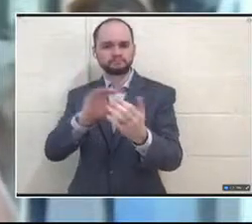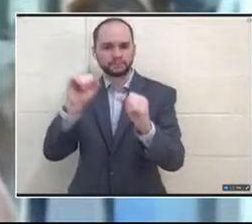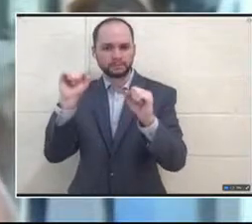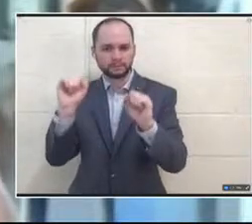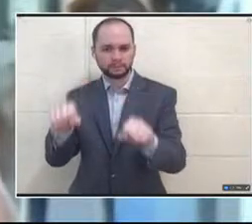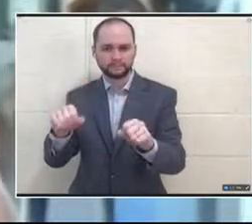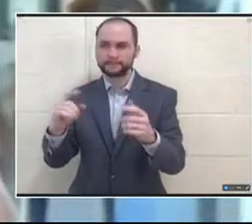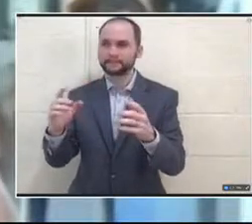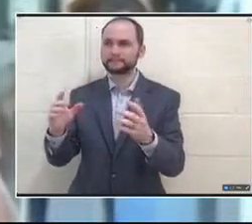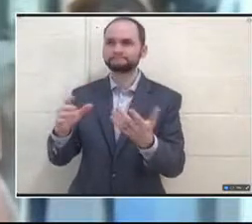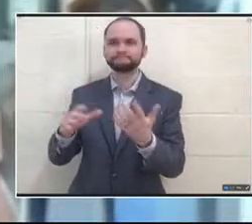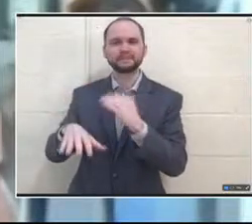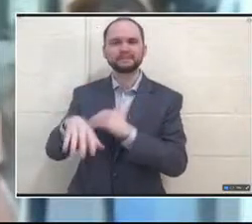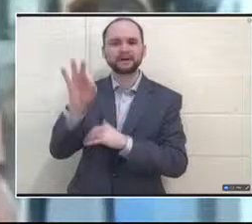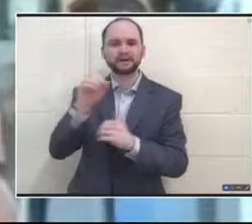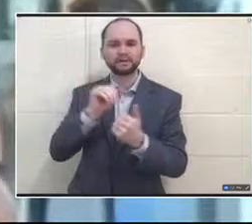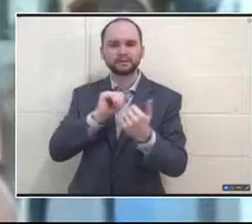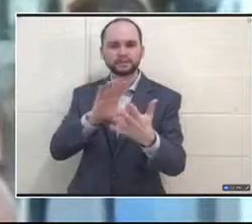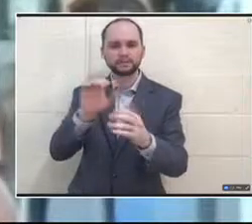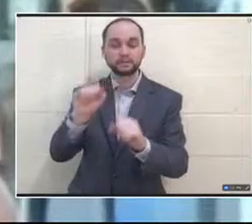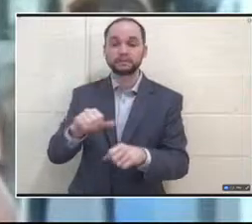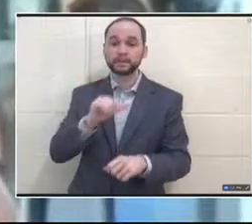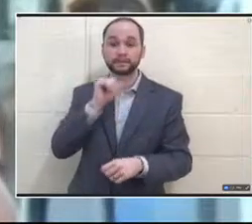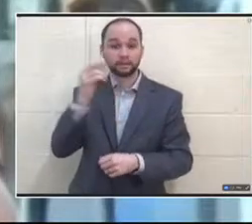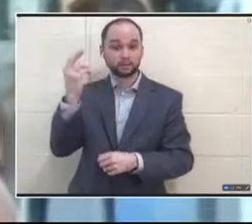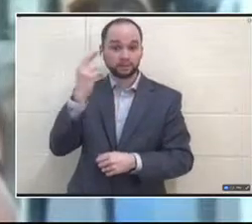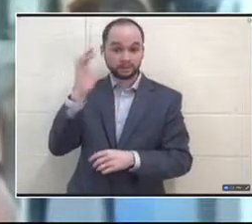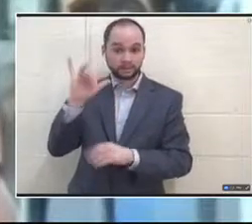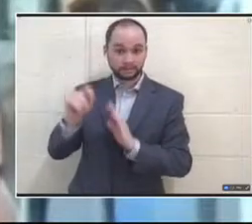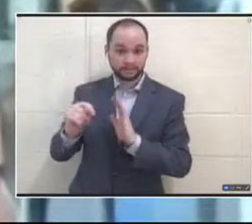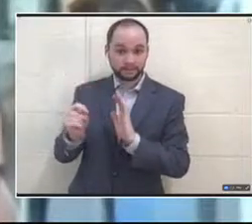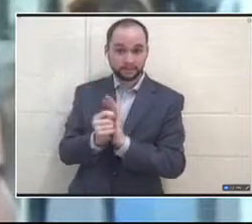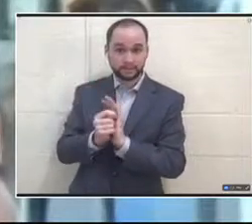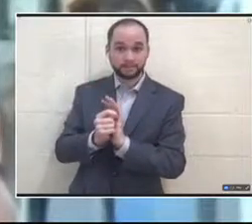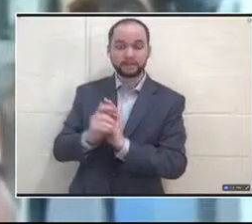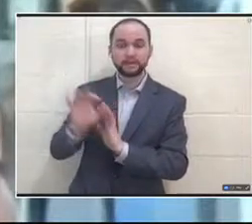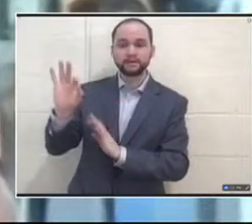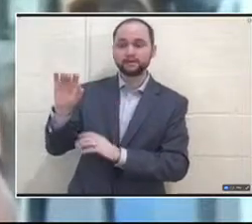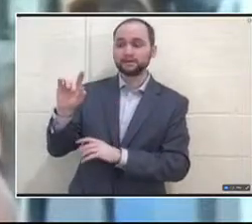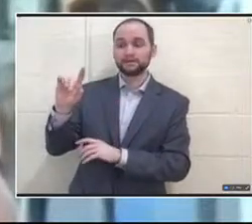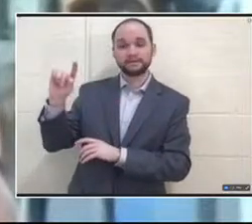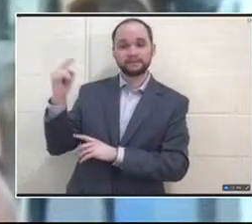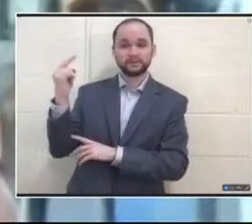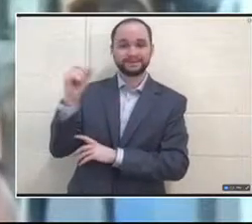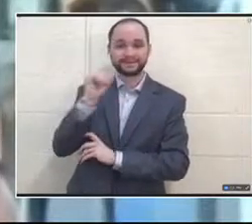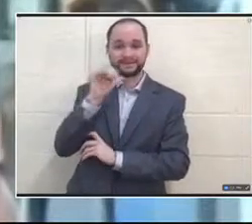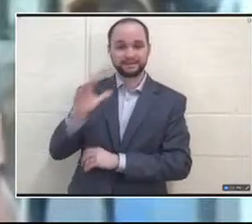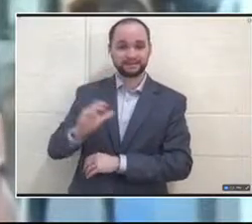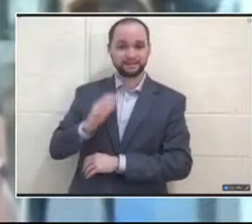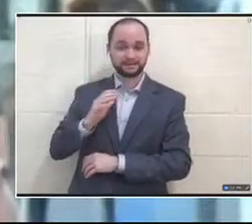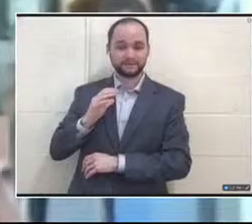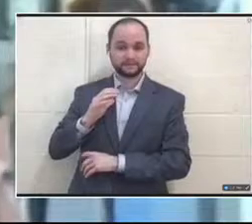that our great first lady of the United States Eleanor Roosevelt was a member honorary of the